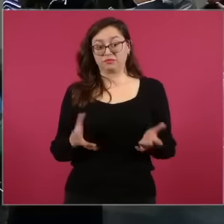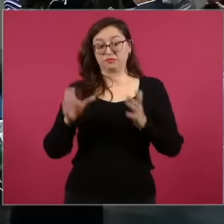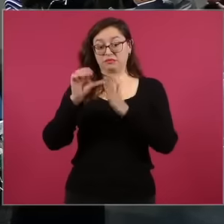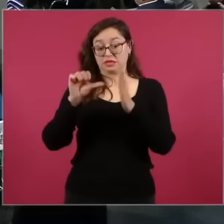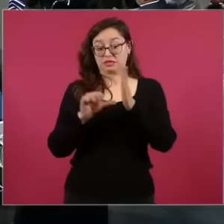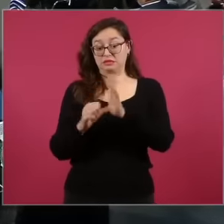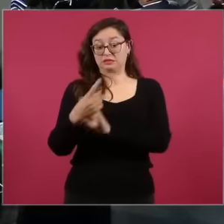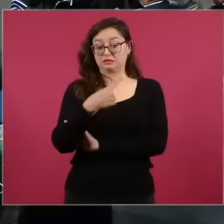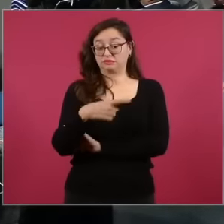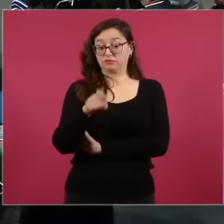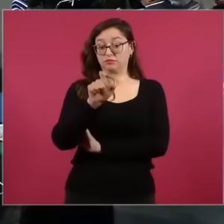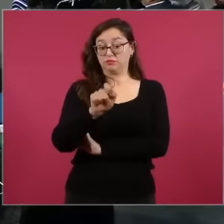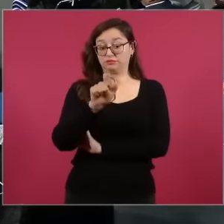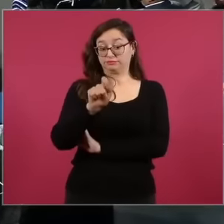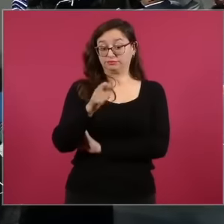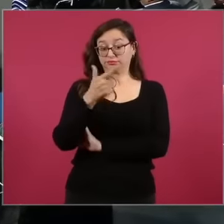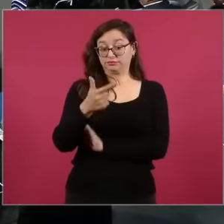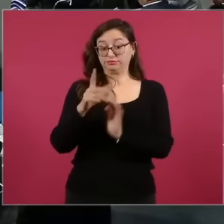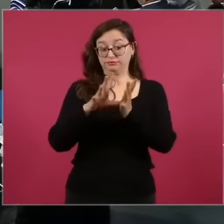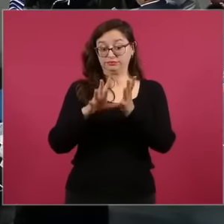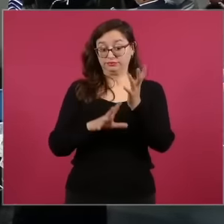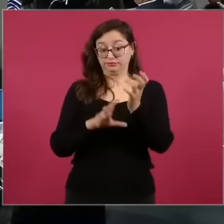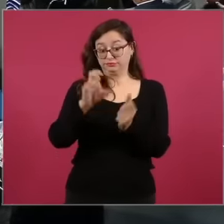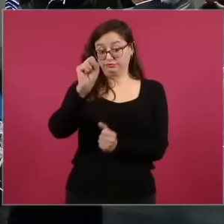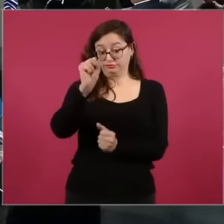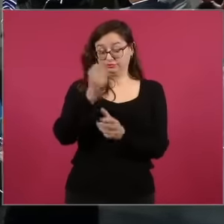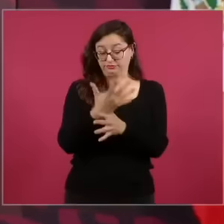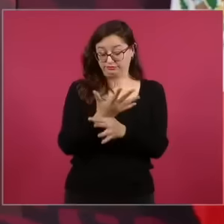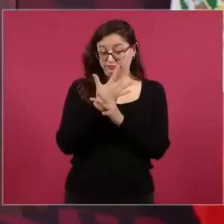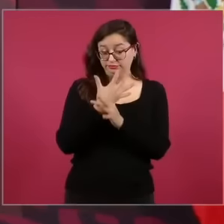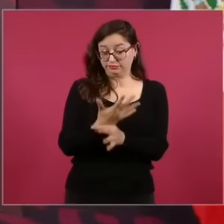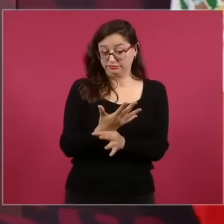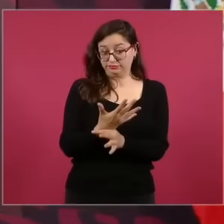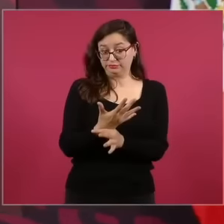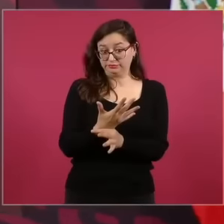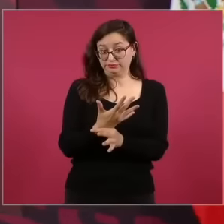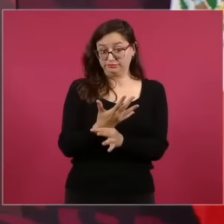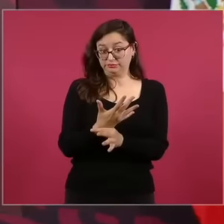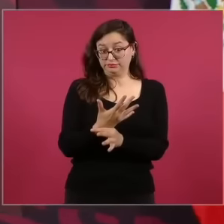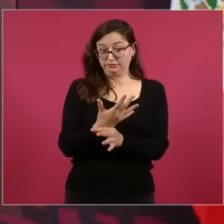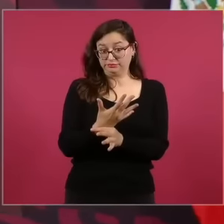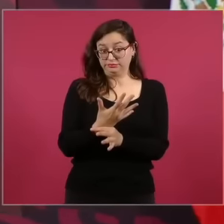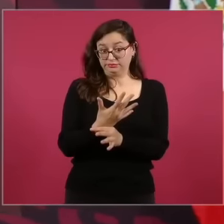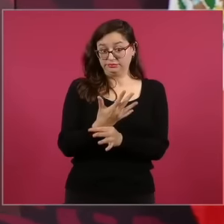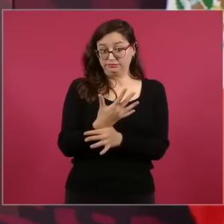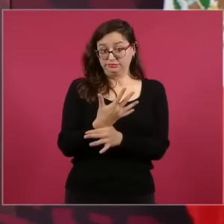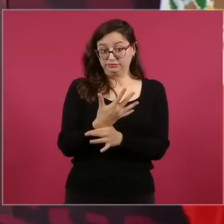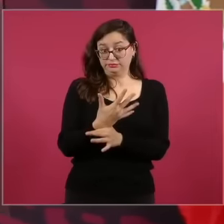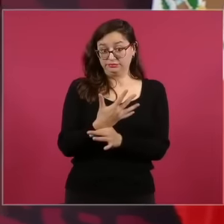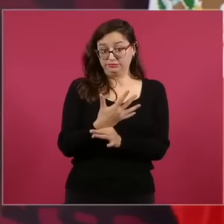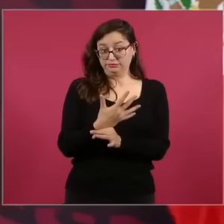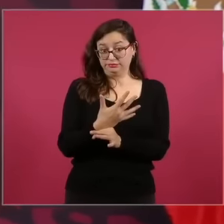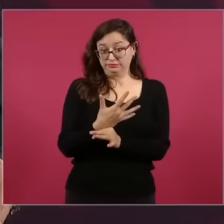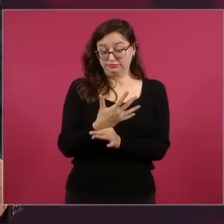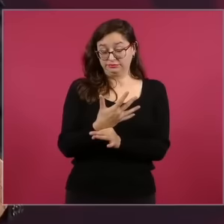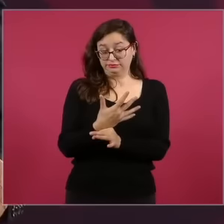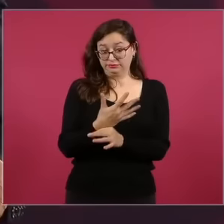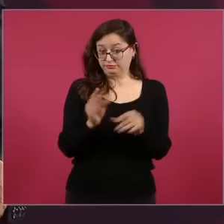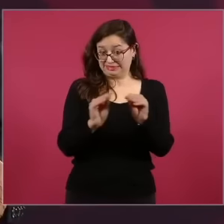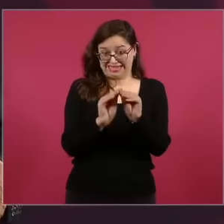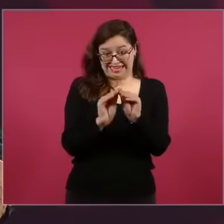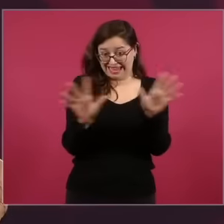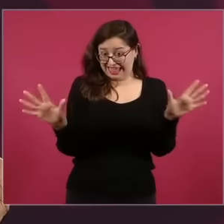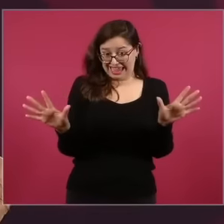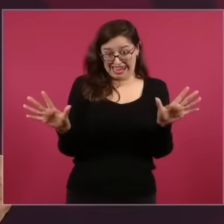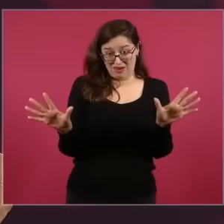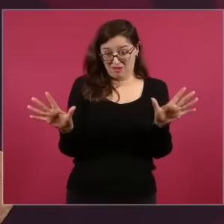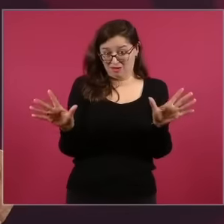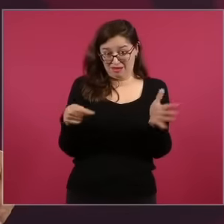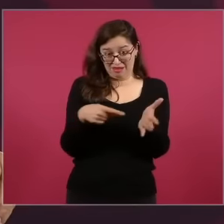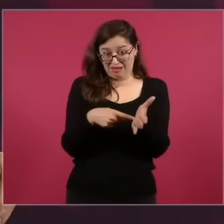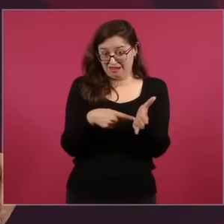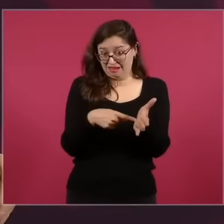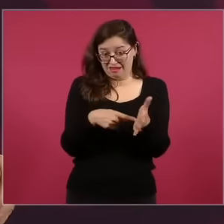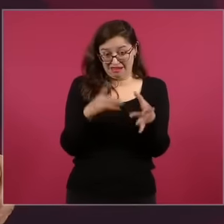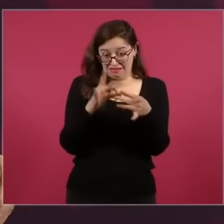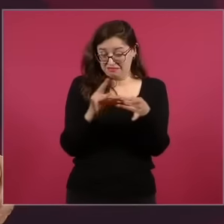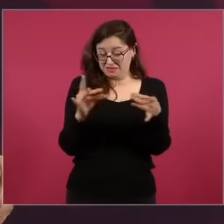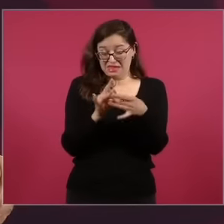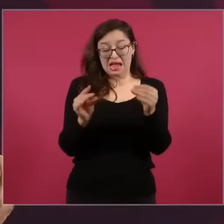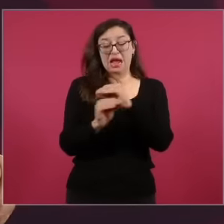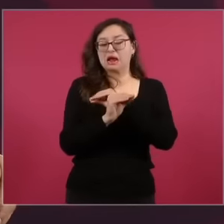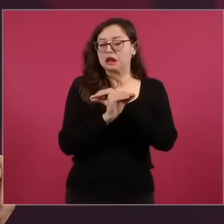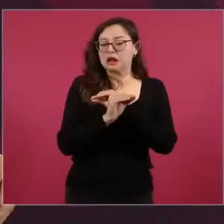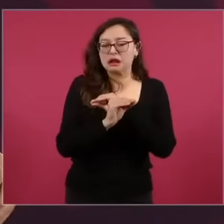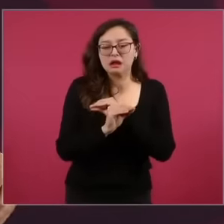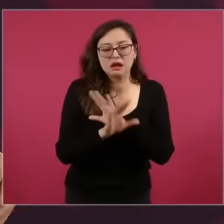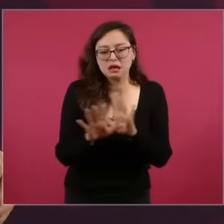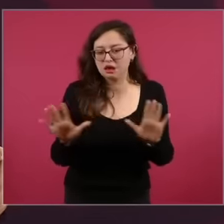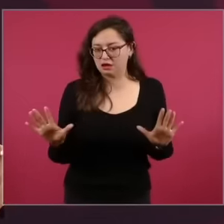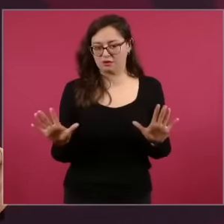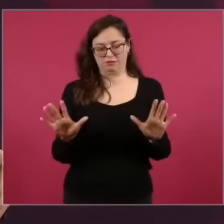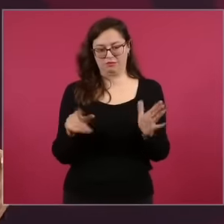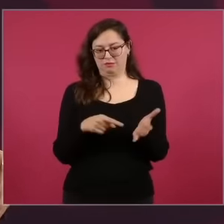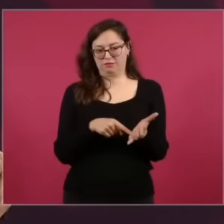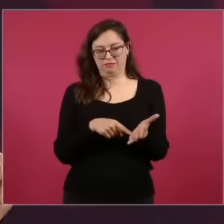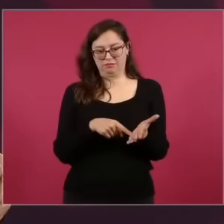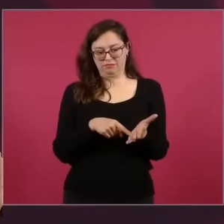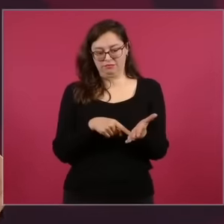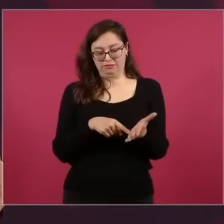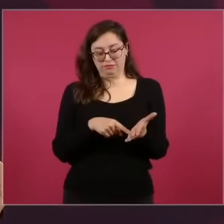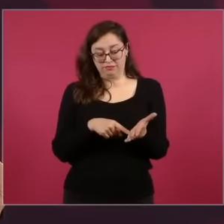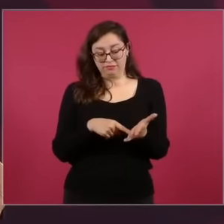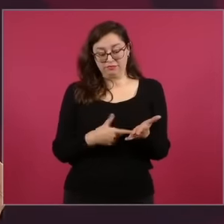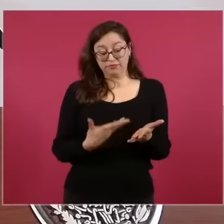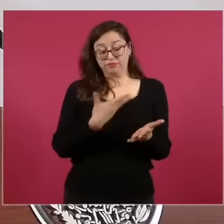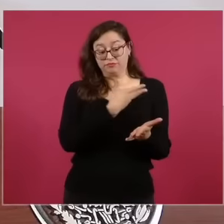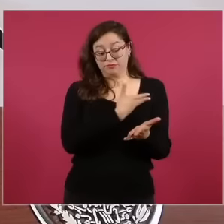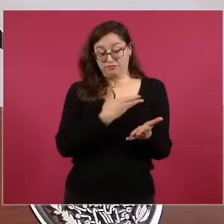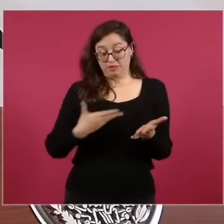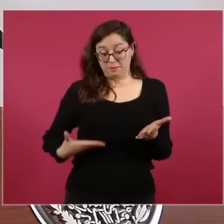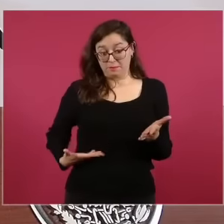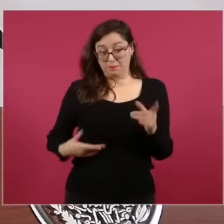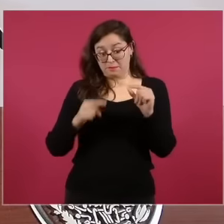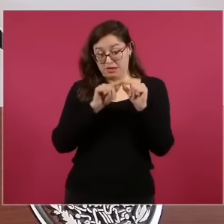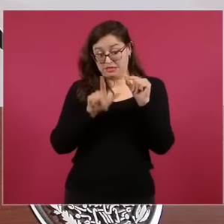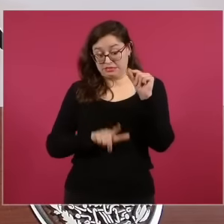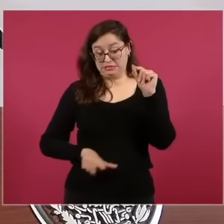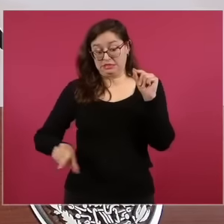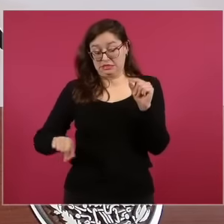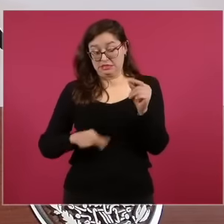127 without eh ambiguities with great clarity It establishes that no one can earn more than what